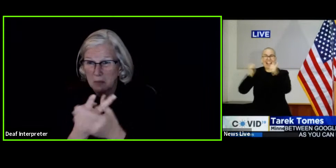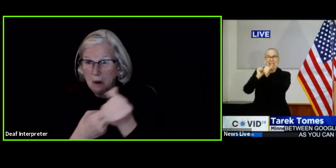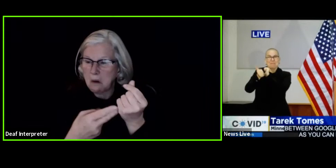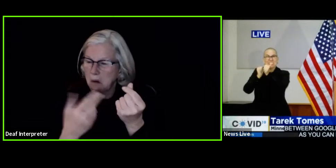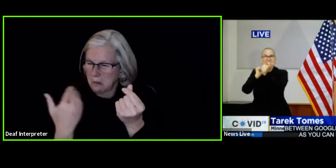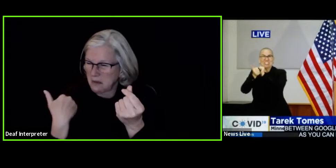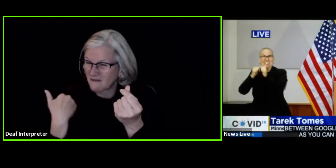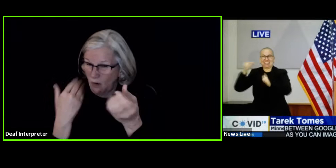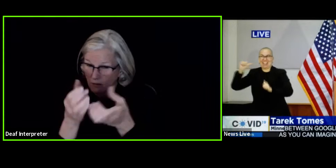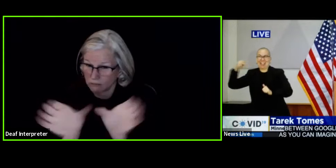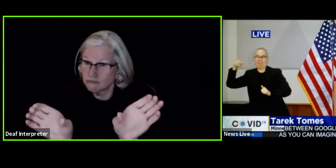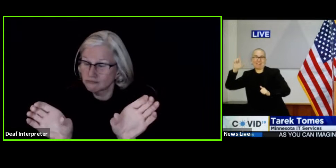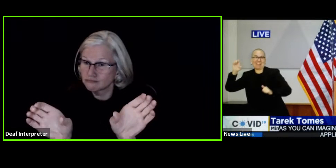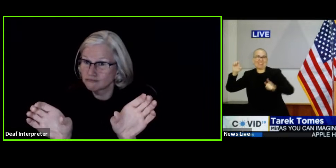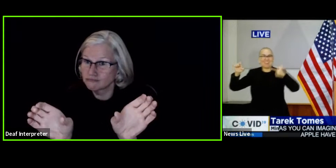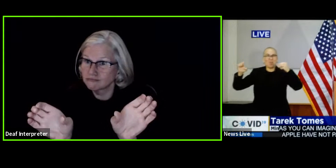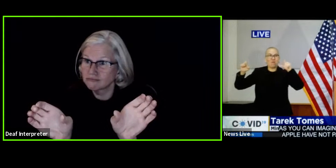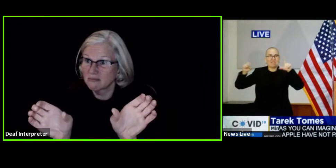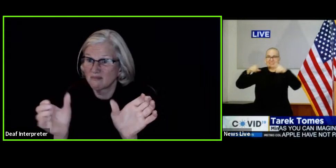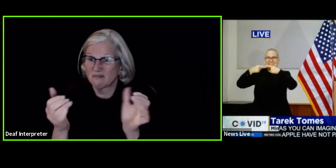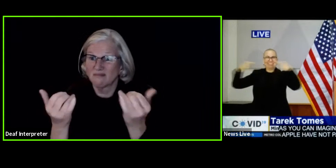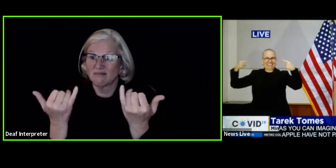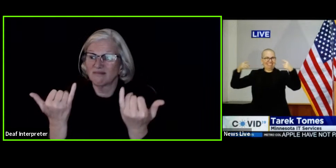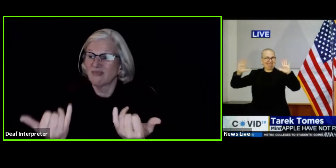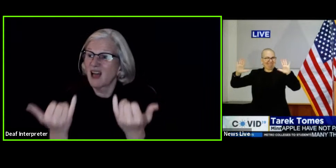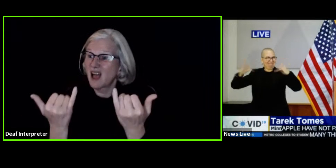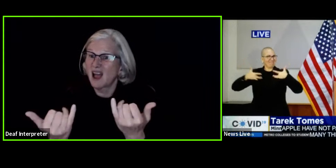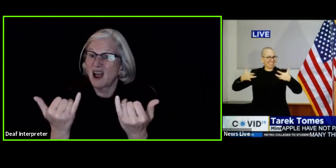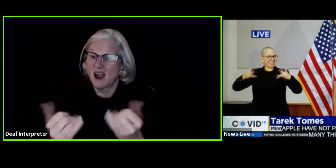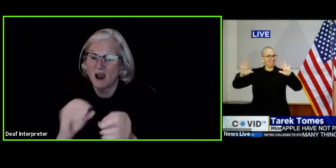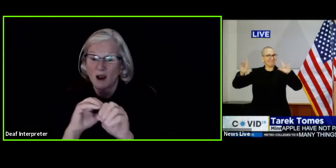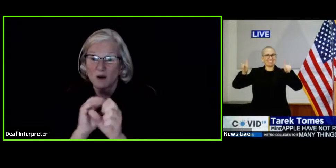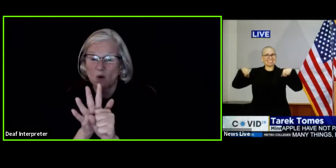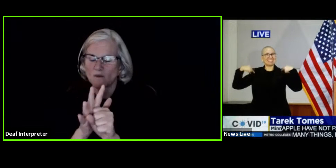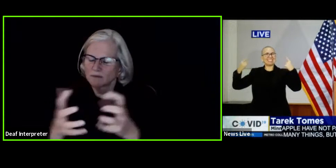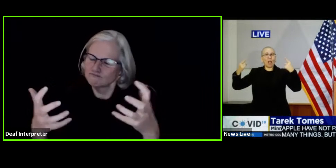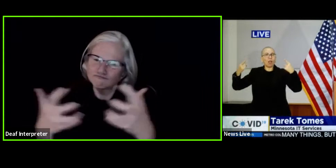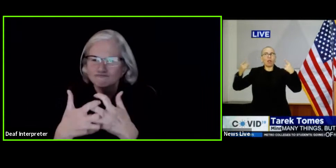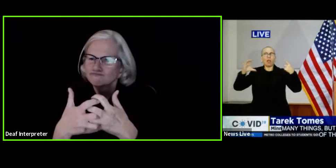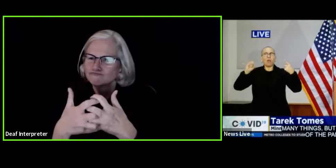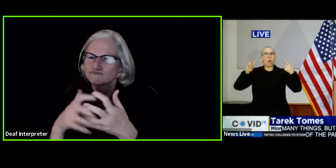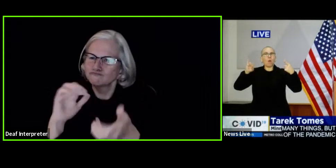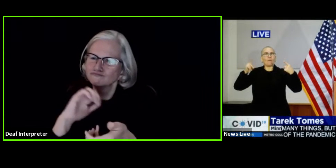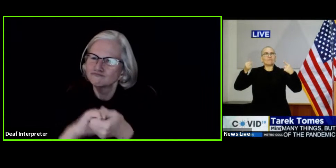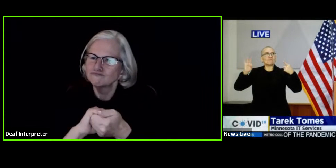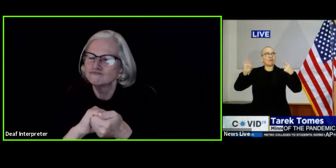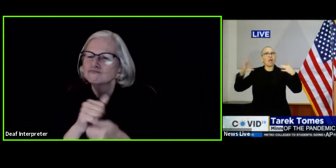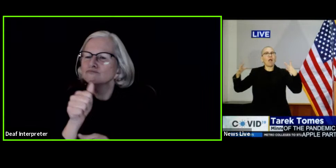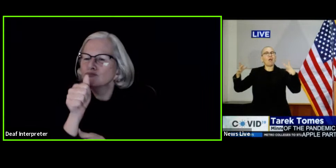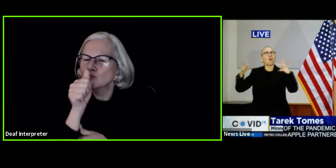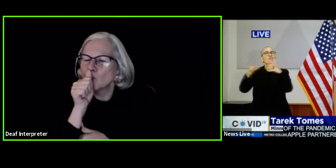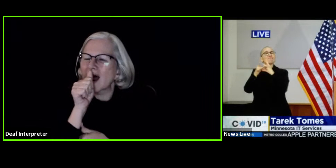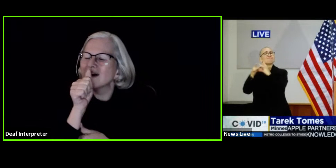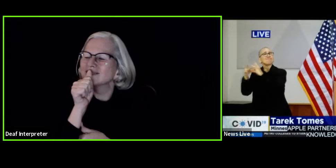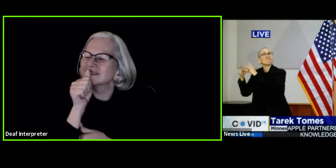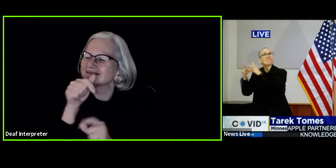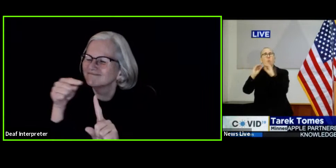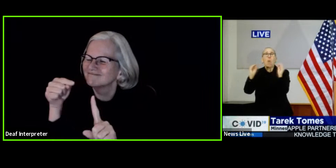AND APPLE PARTNERED WITH THE KNOWLEDGE THAT A DATA PRIVACY-CENTRIC FRAMEWORK THAT WOULD ALLOW PEOPLE TO BRING THEIR PHONES TO